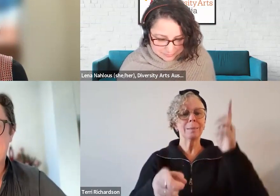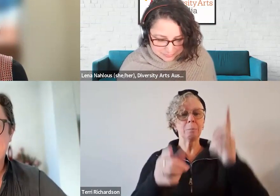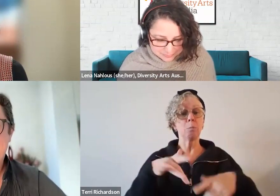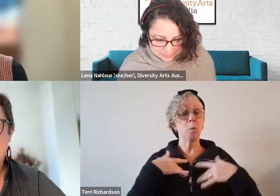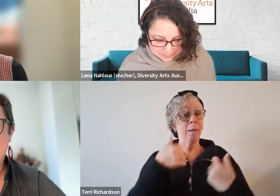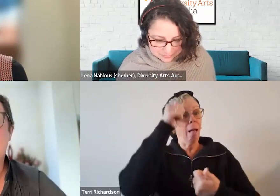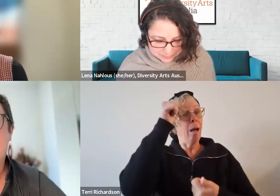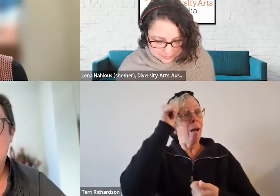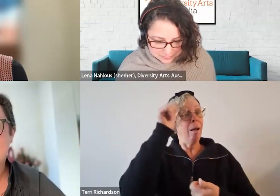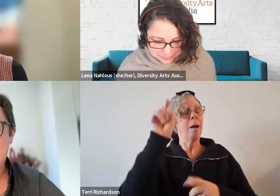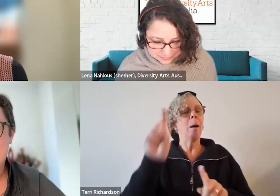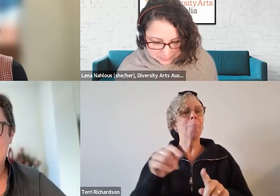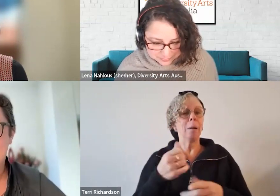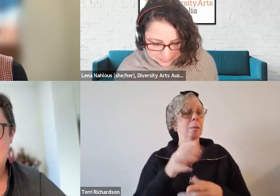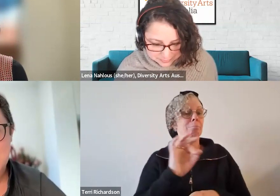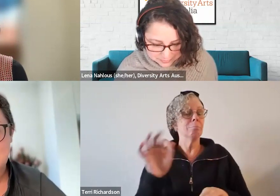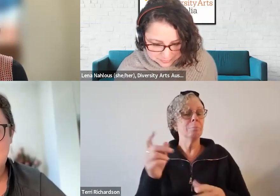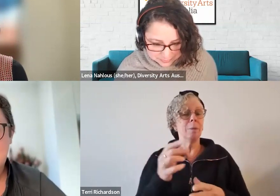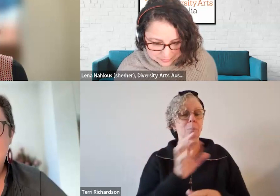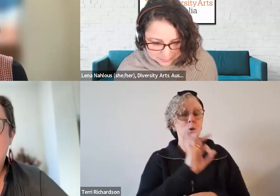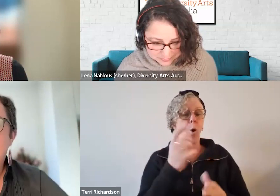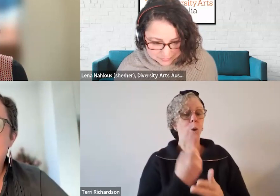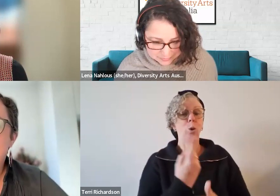so I don't feel like you're alone in that.